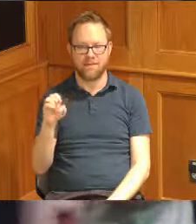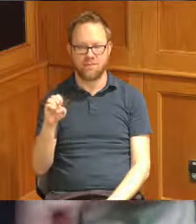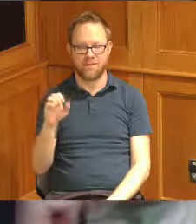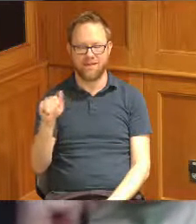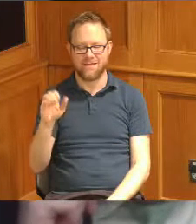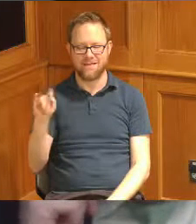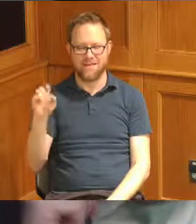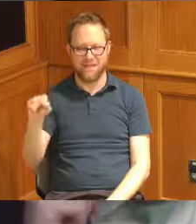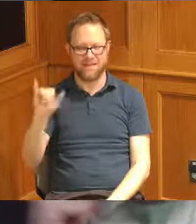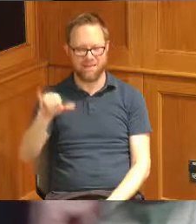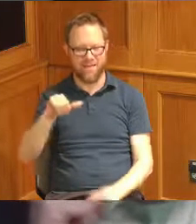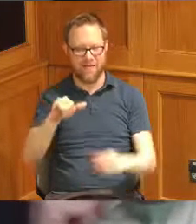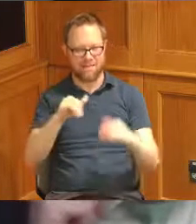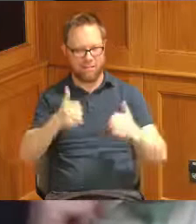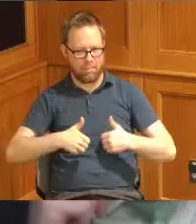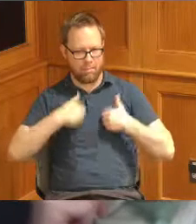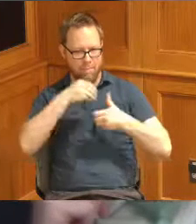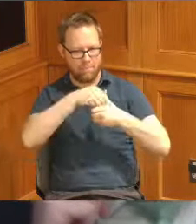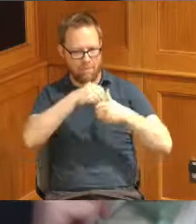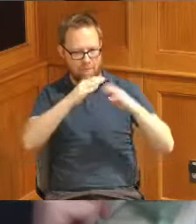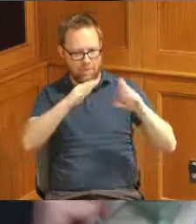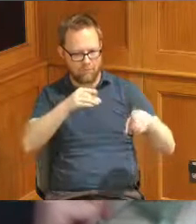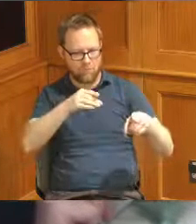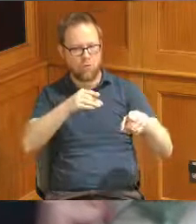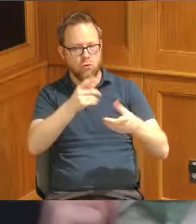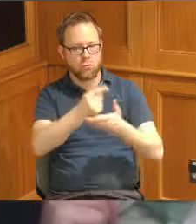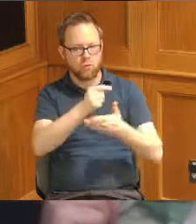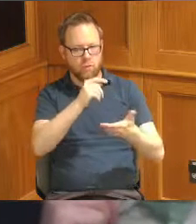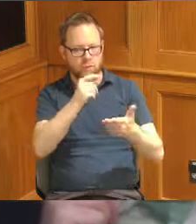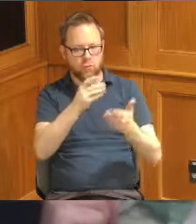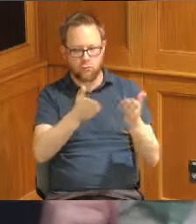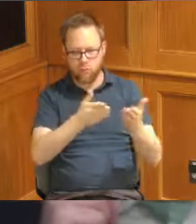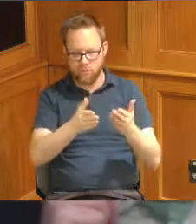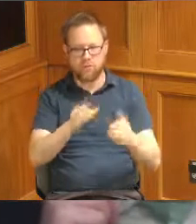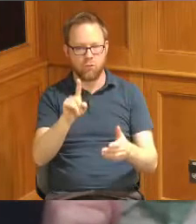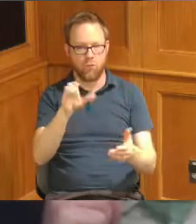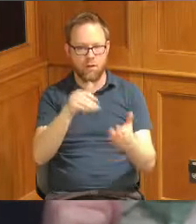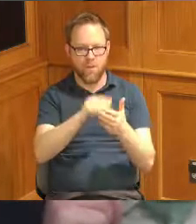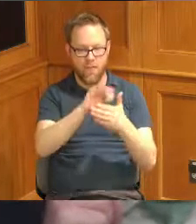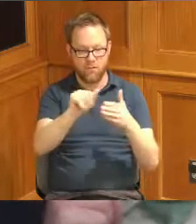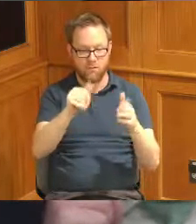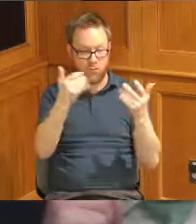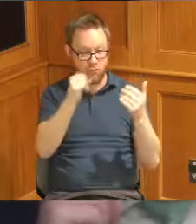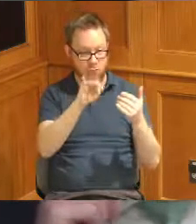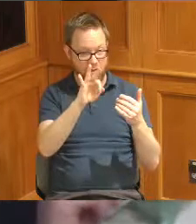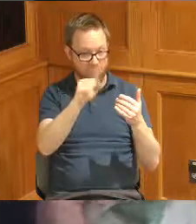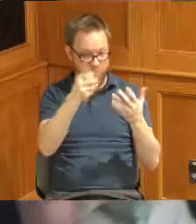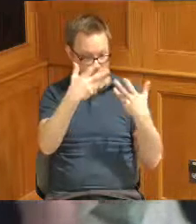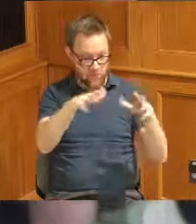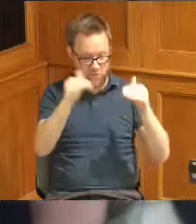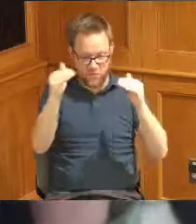services for a hundred thousand and then we get out of the JFS items item number 21 is an